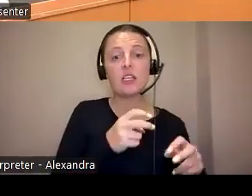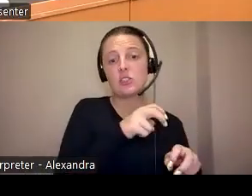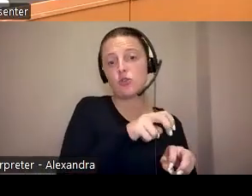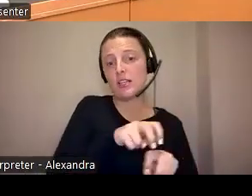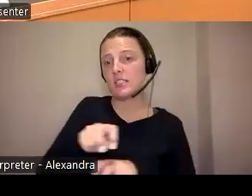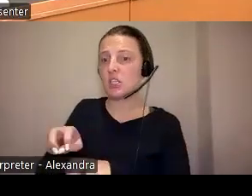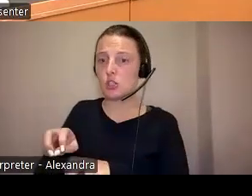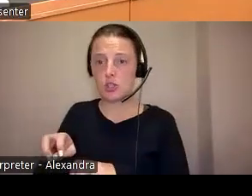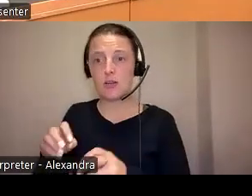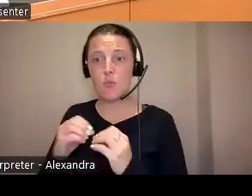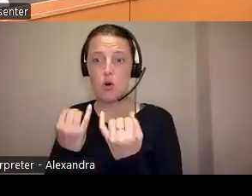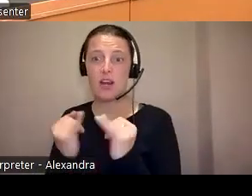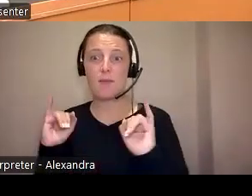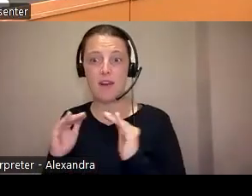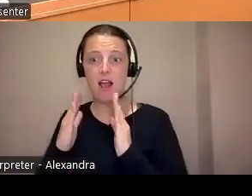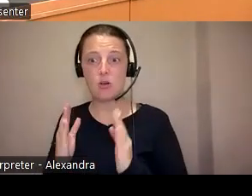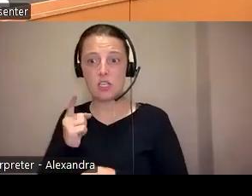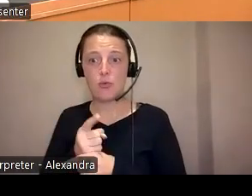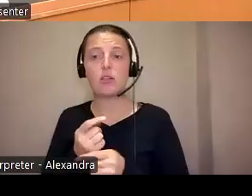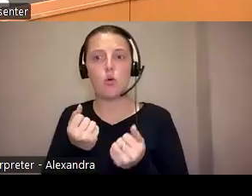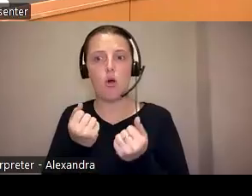I was able to go over to his house after everything was moved in and just kind of